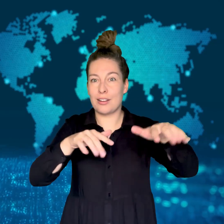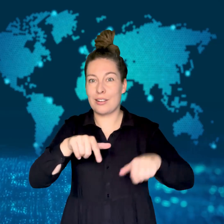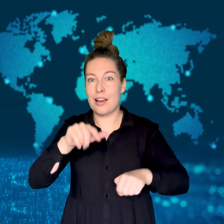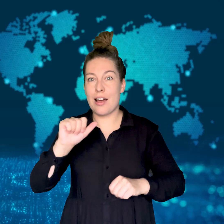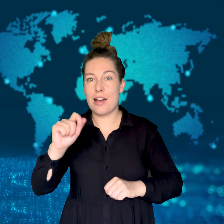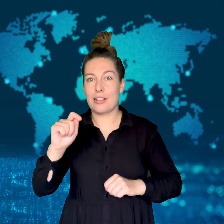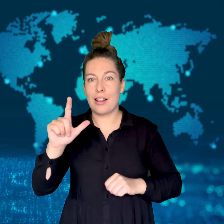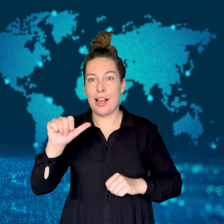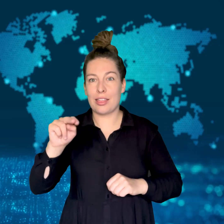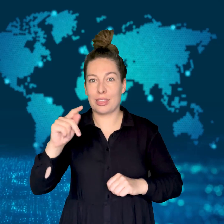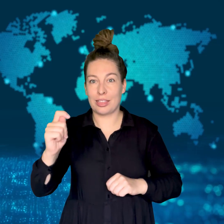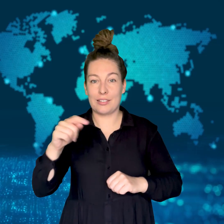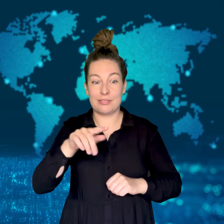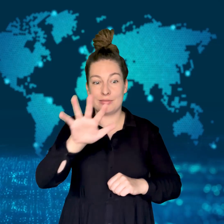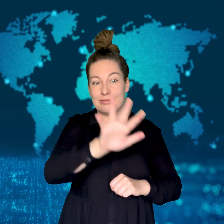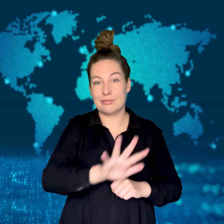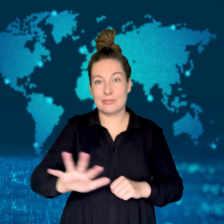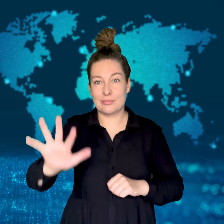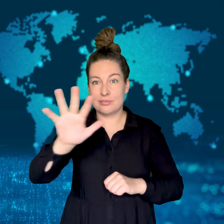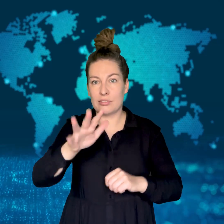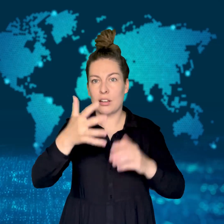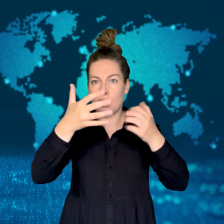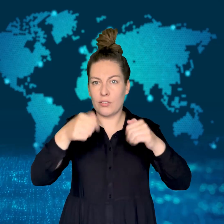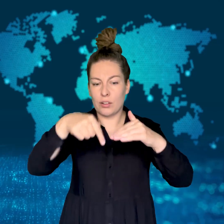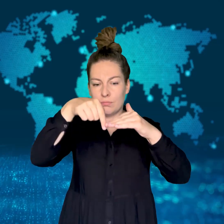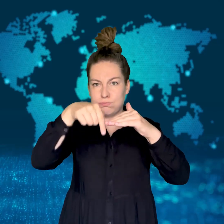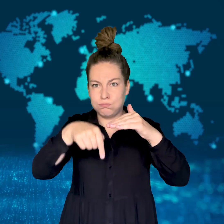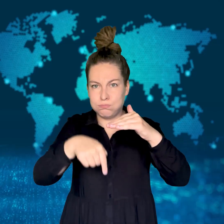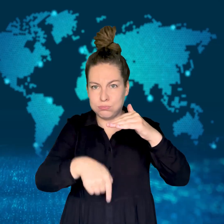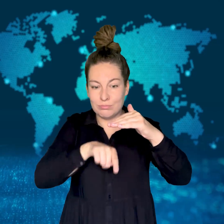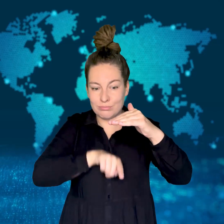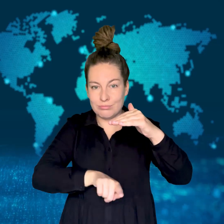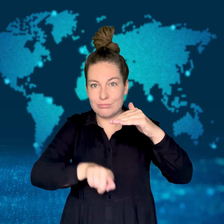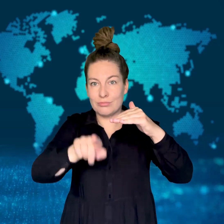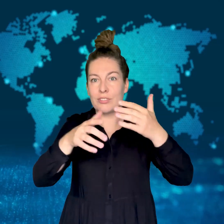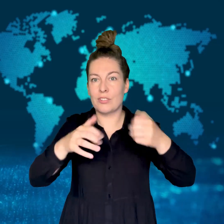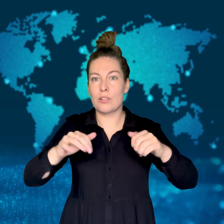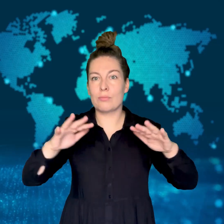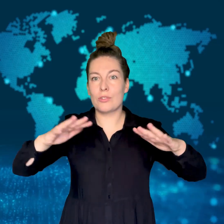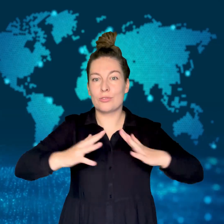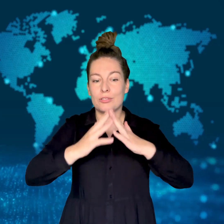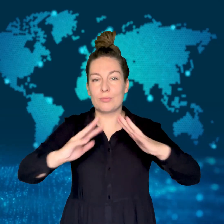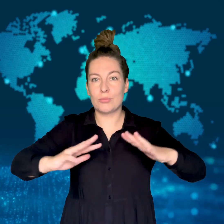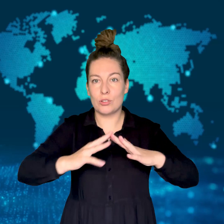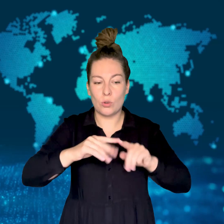the longest mountain range on Earth - that is located at a crack